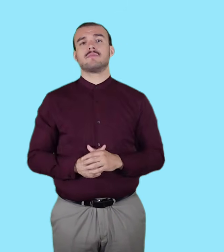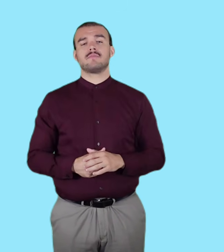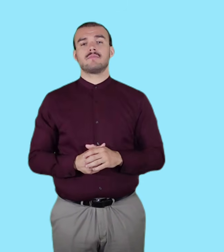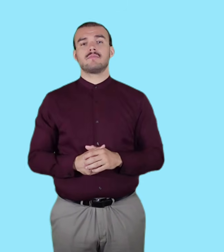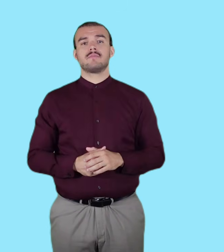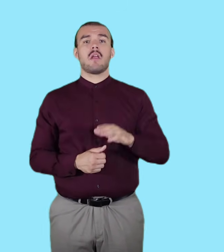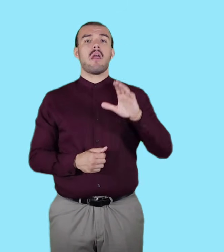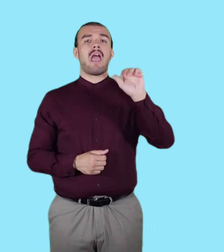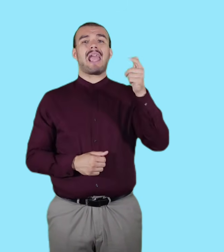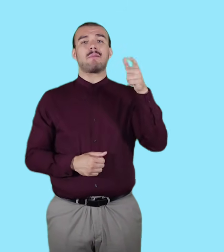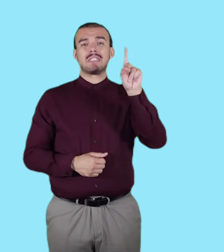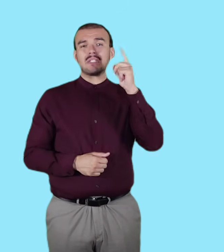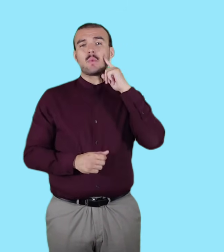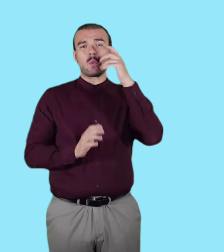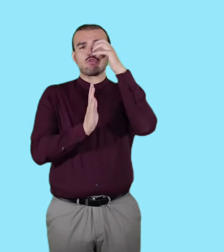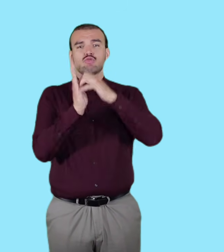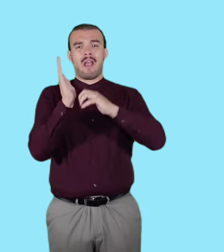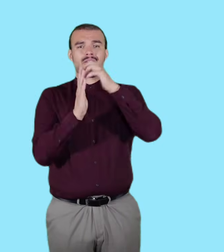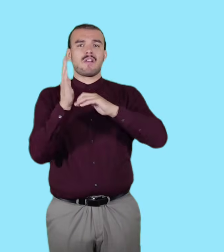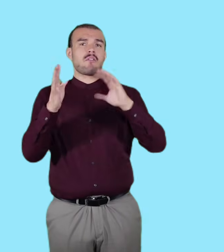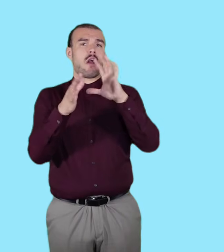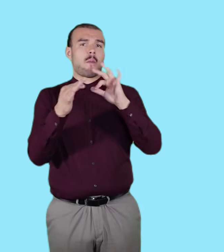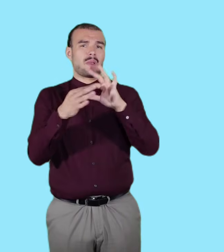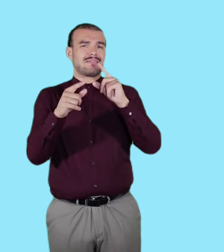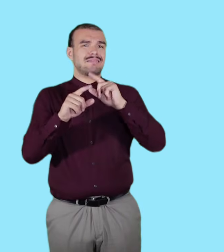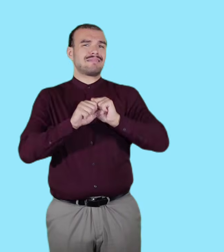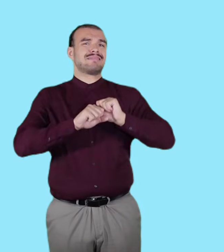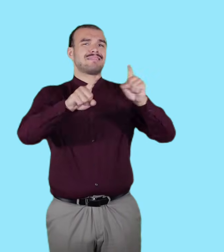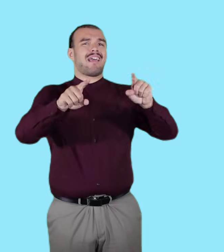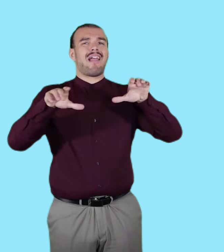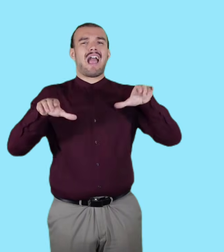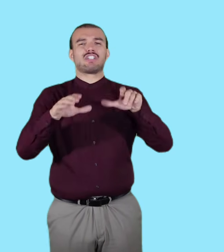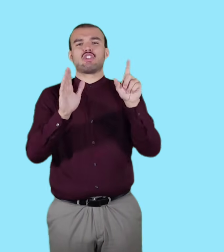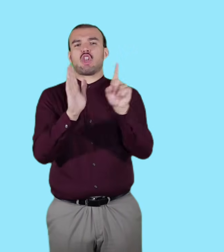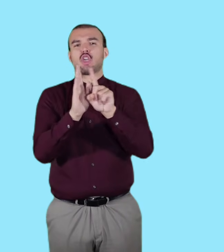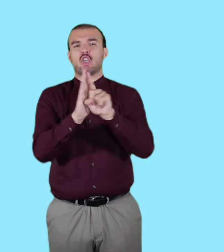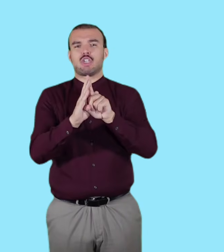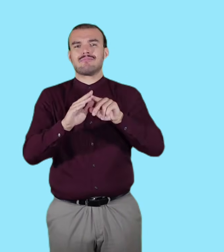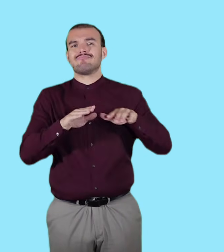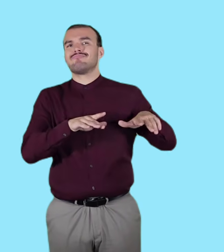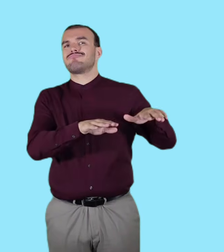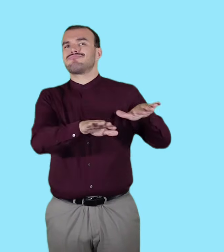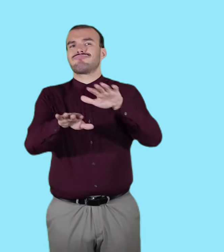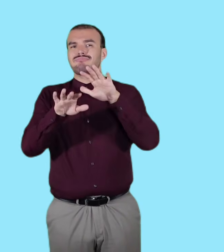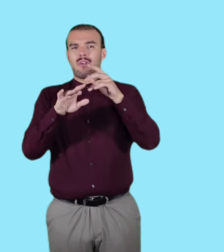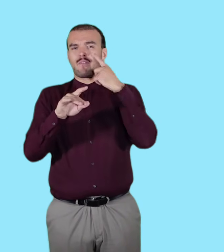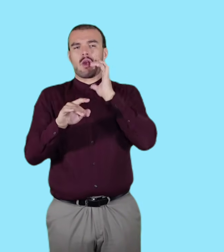AAPD will draft comments and send an action alert to those who have signed up for our emails,